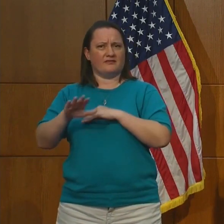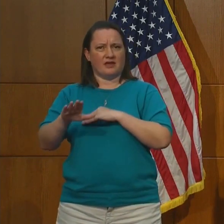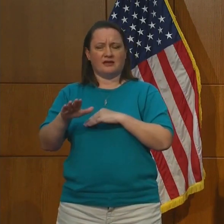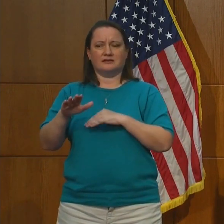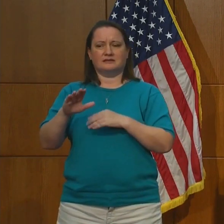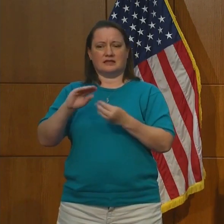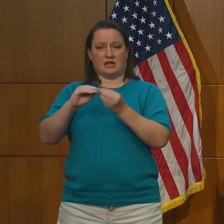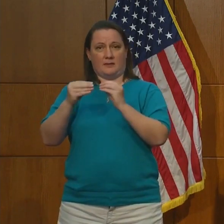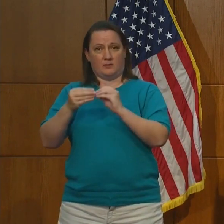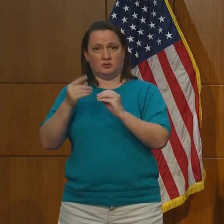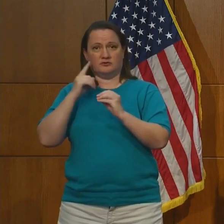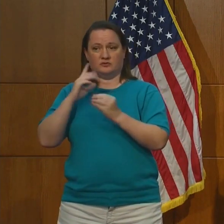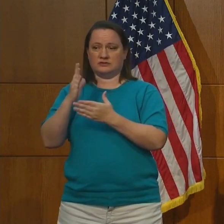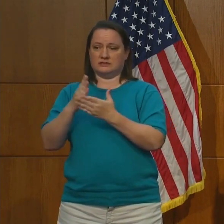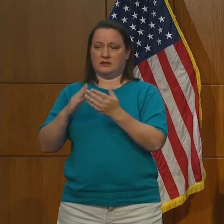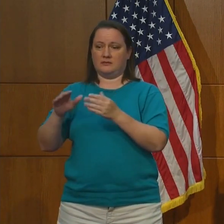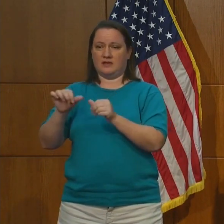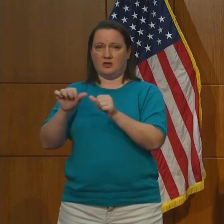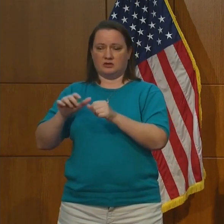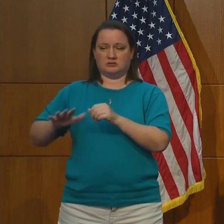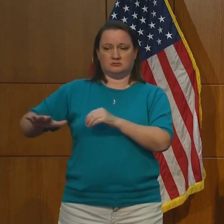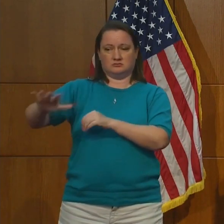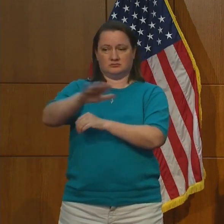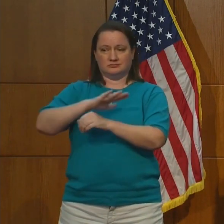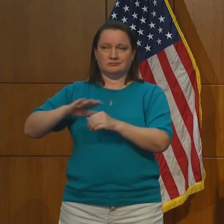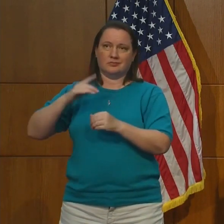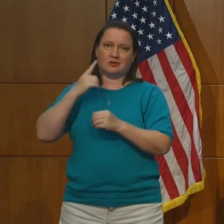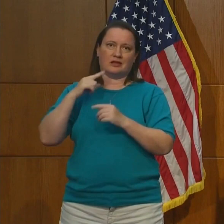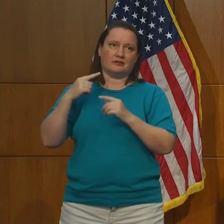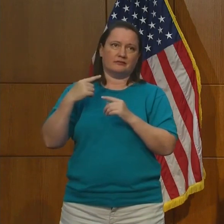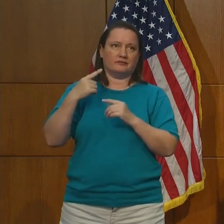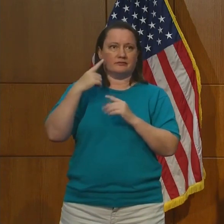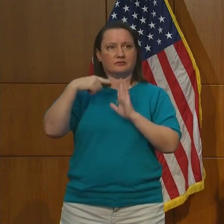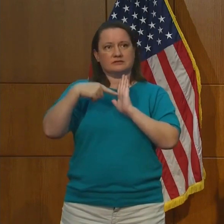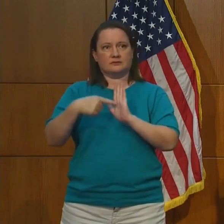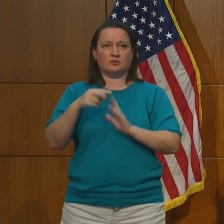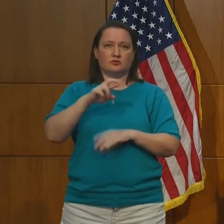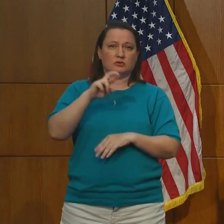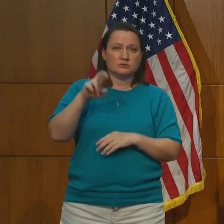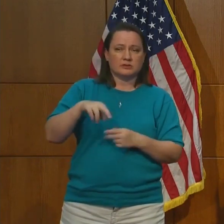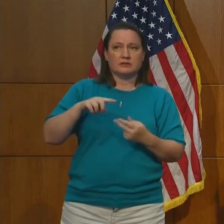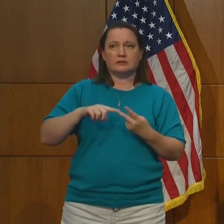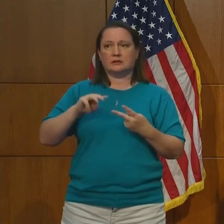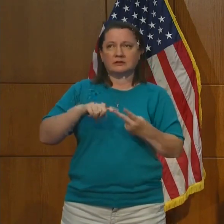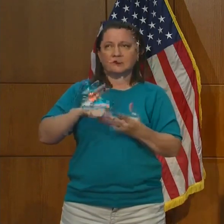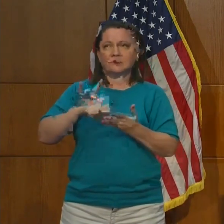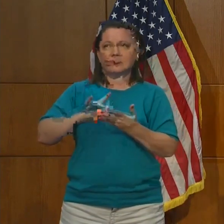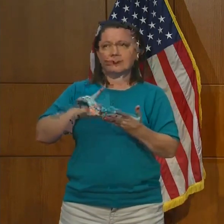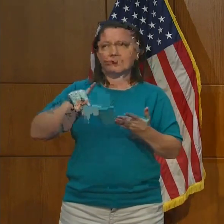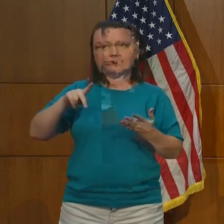ROADS YOU COULD SAY THAT THIS MIGHT AFFECT THE NUMBERS CAN